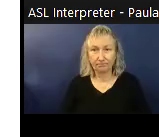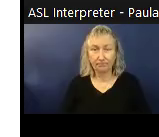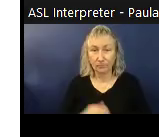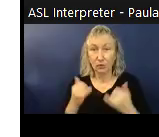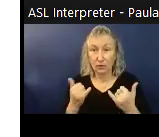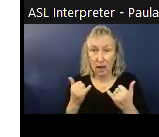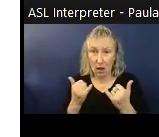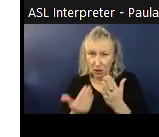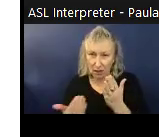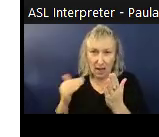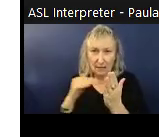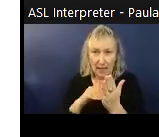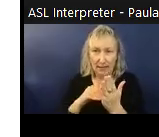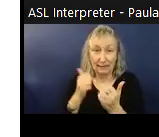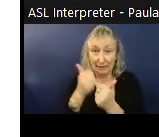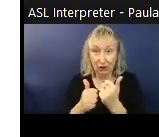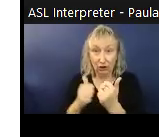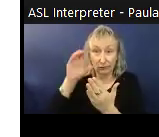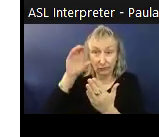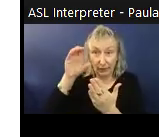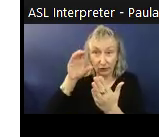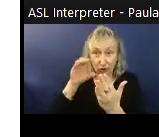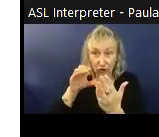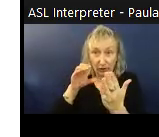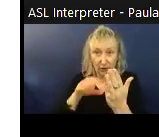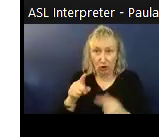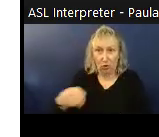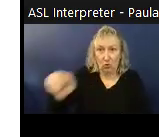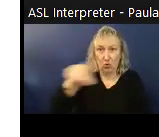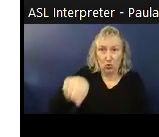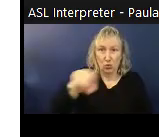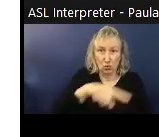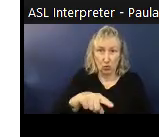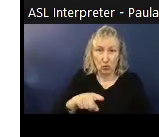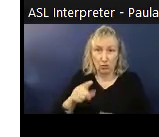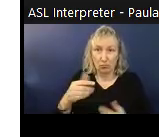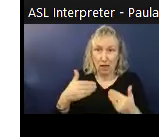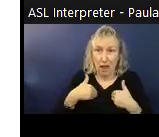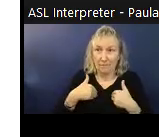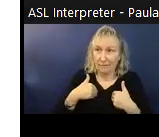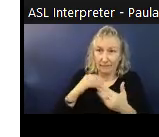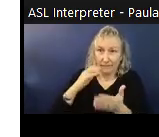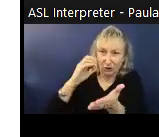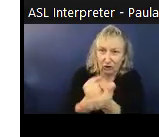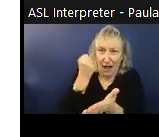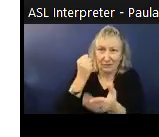this is your opportunity to provide comments on that section or anything else